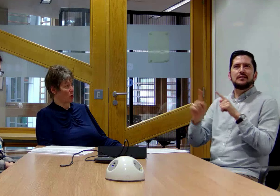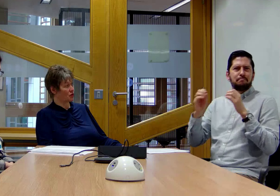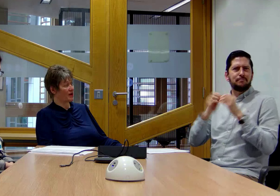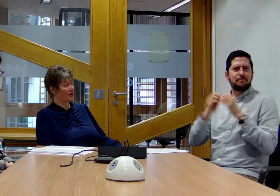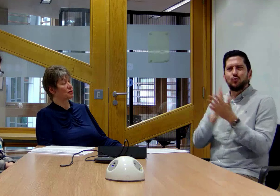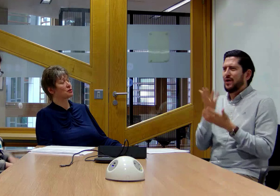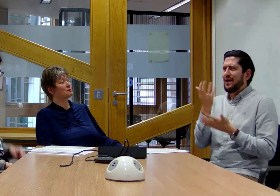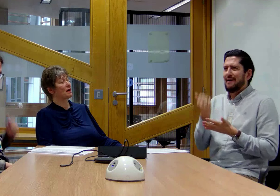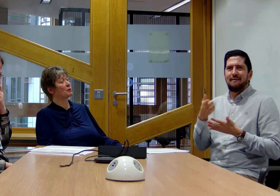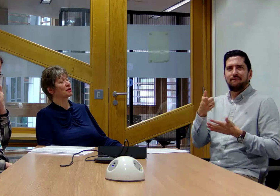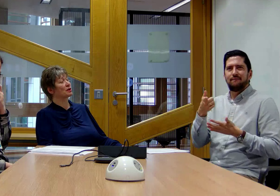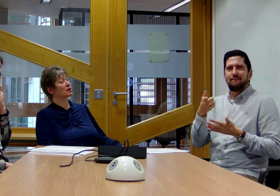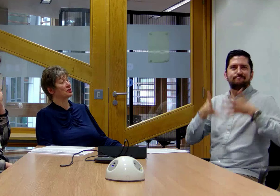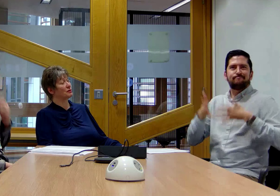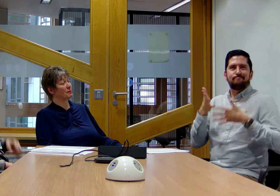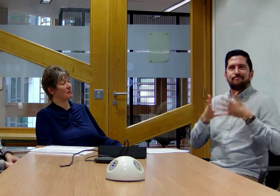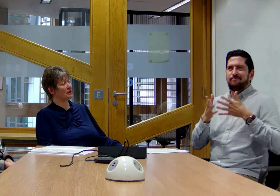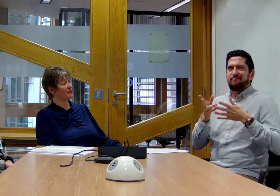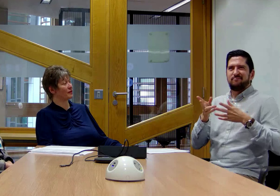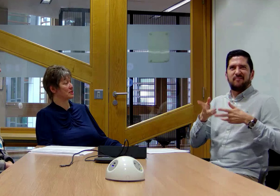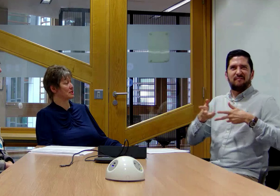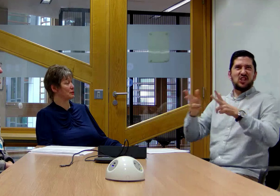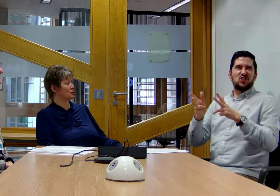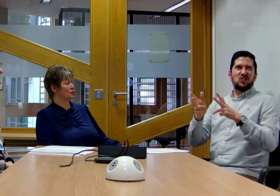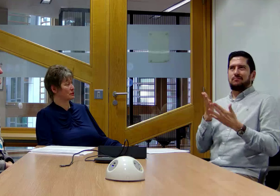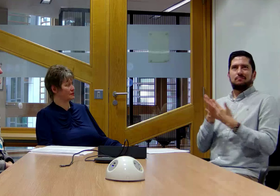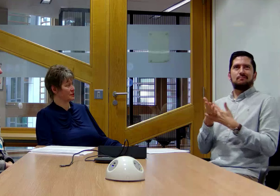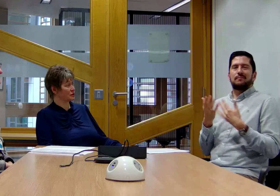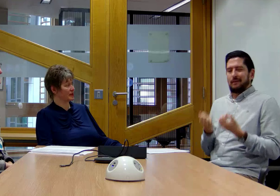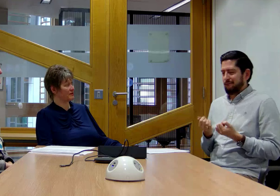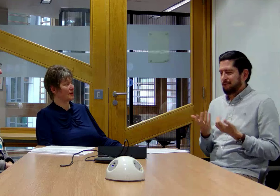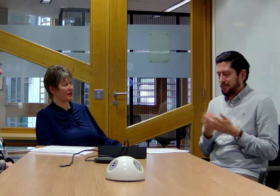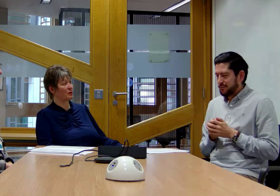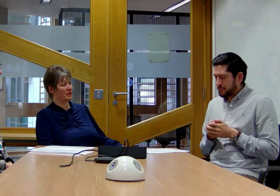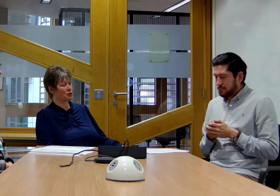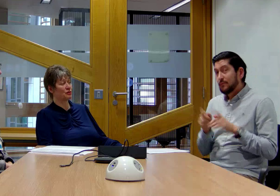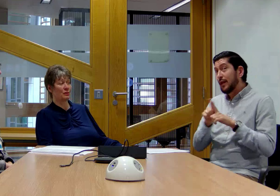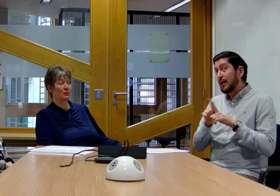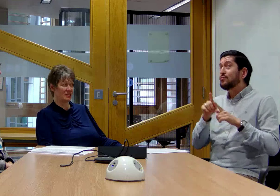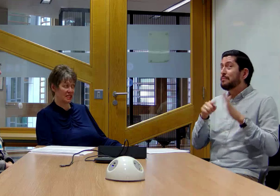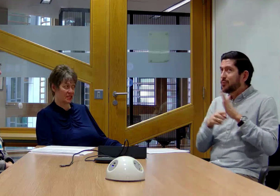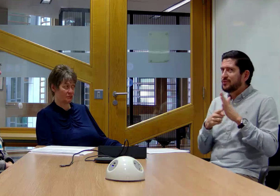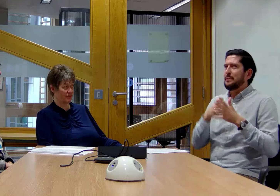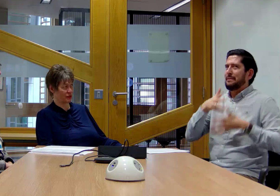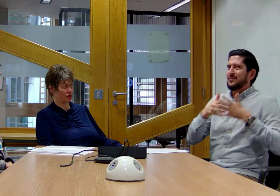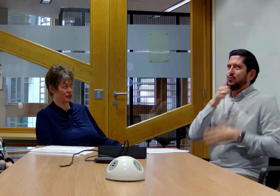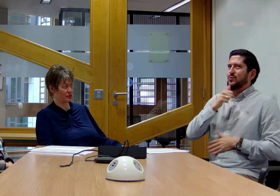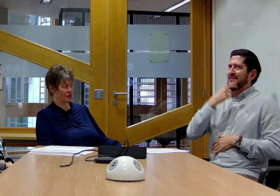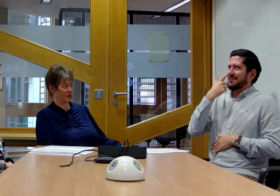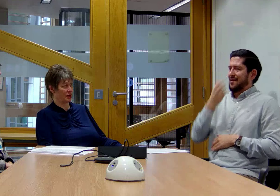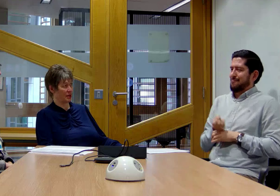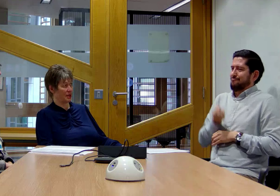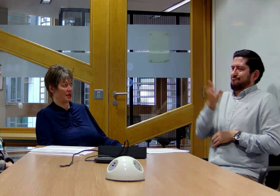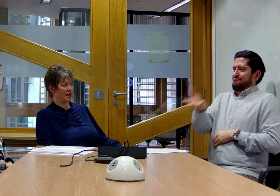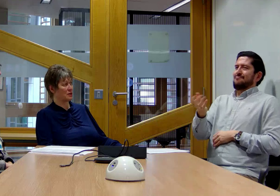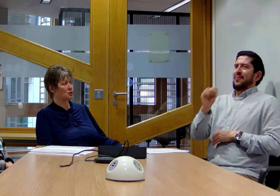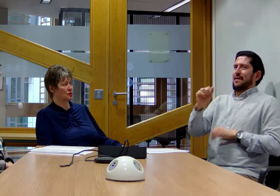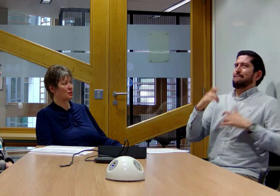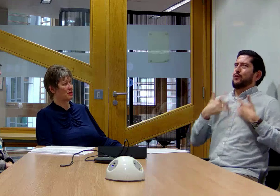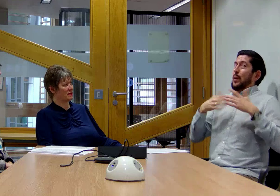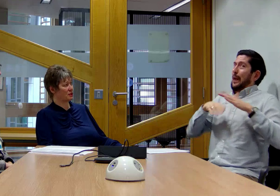And also, if the Scottish Parliament were consulting with the public, for example, or